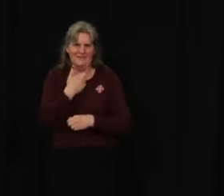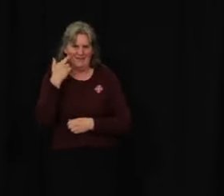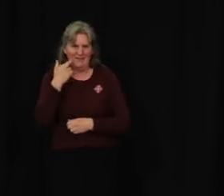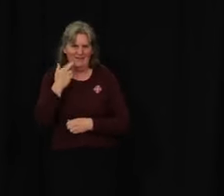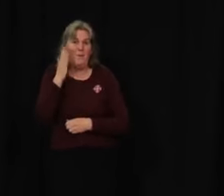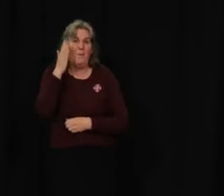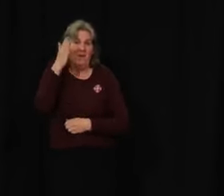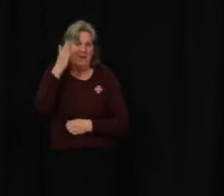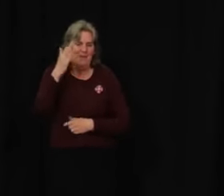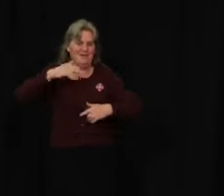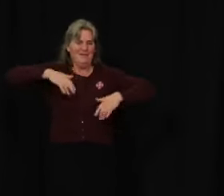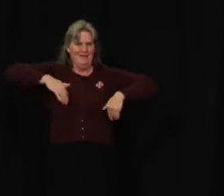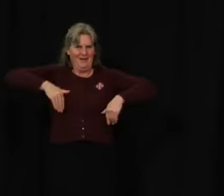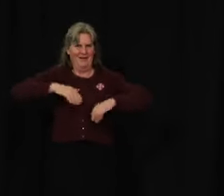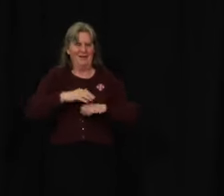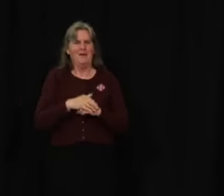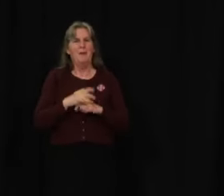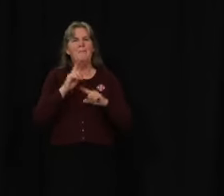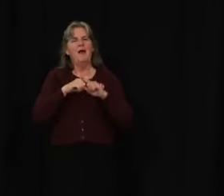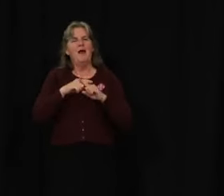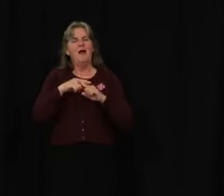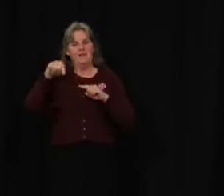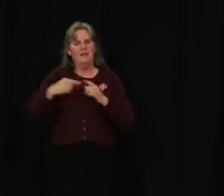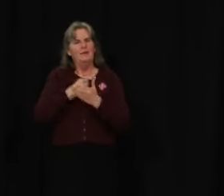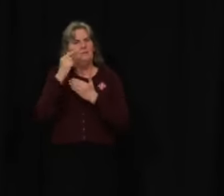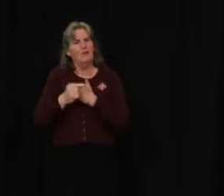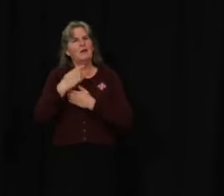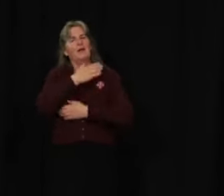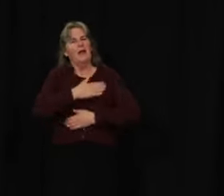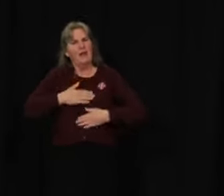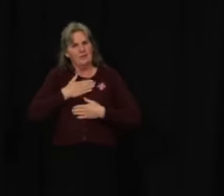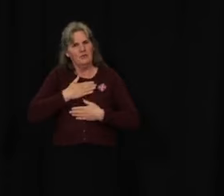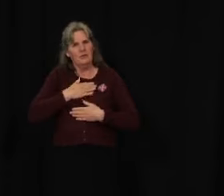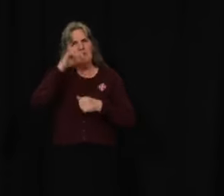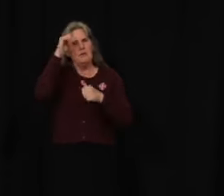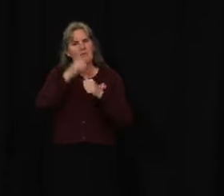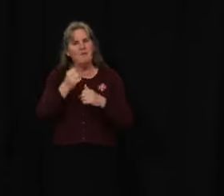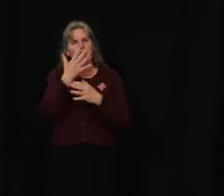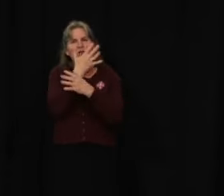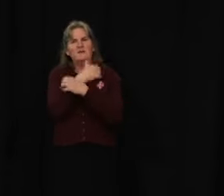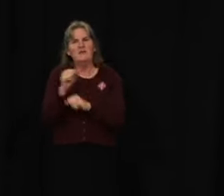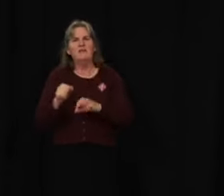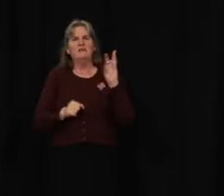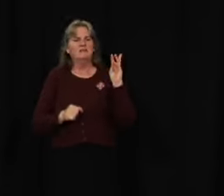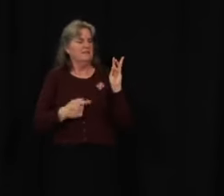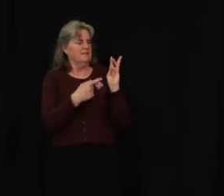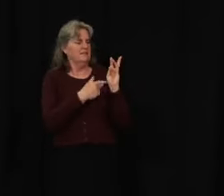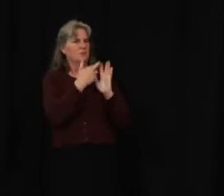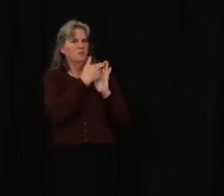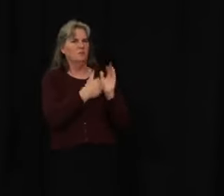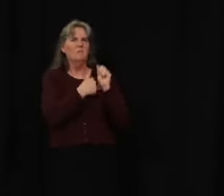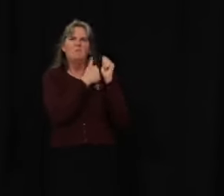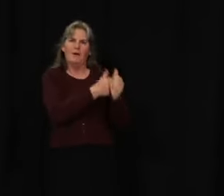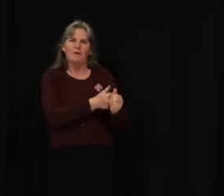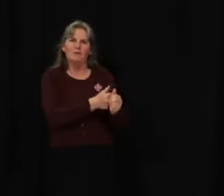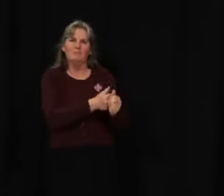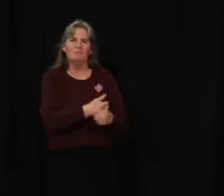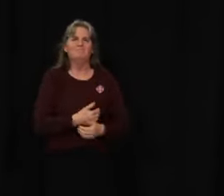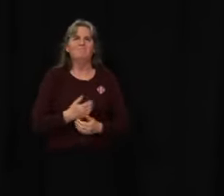away. You will not be able to open a hair salon or doors today, but in the very near future you will